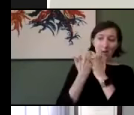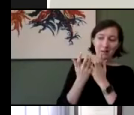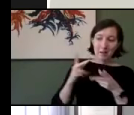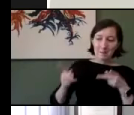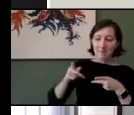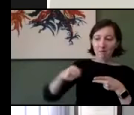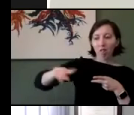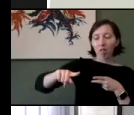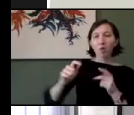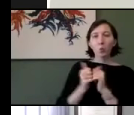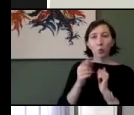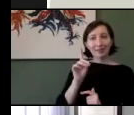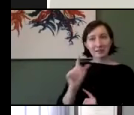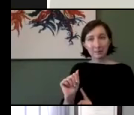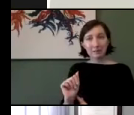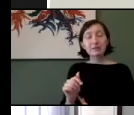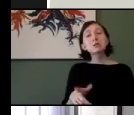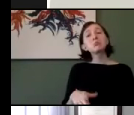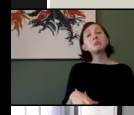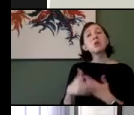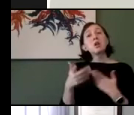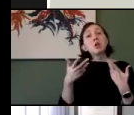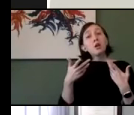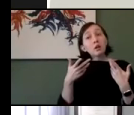After exploring ideas for reasonable modifications